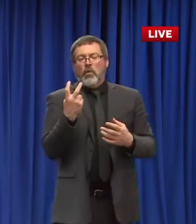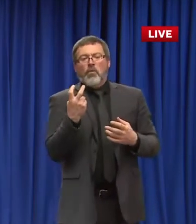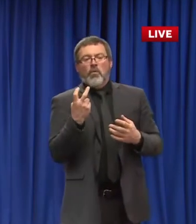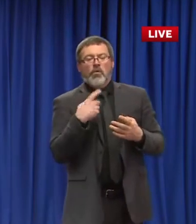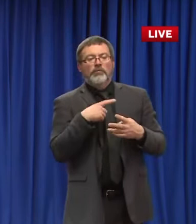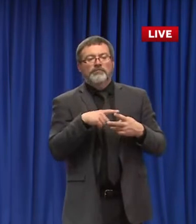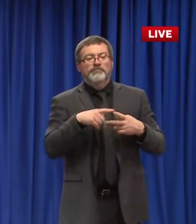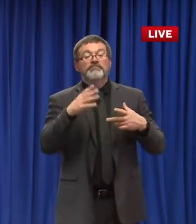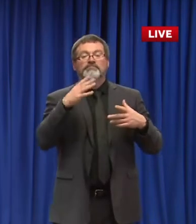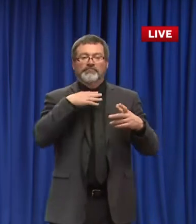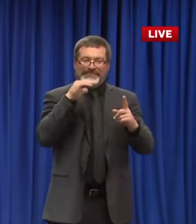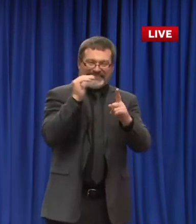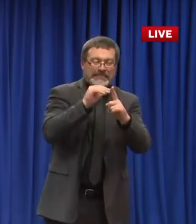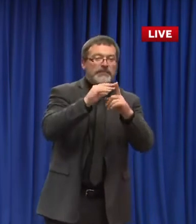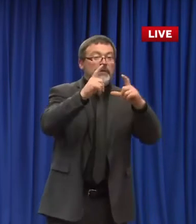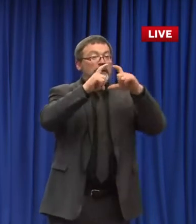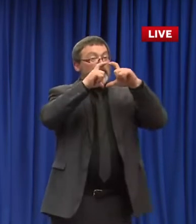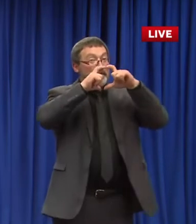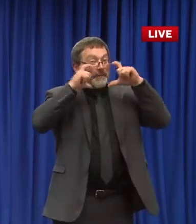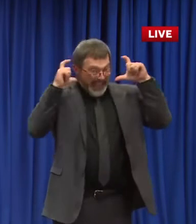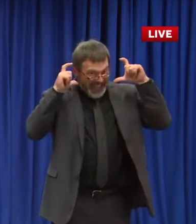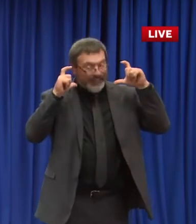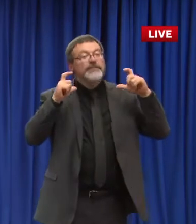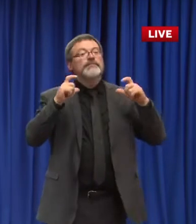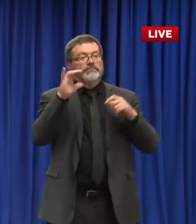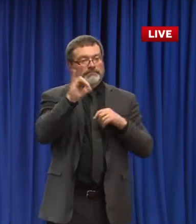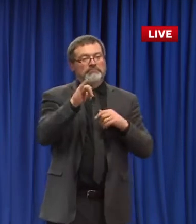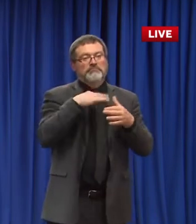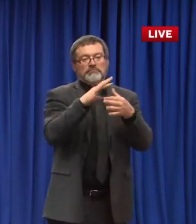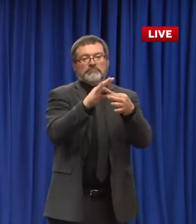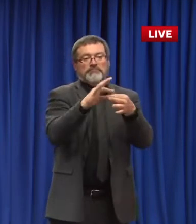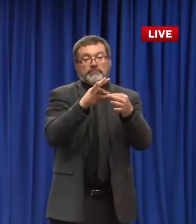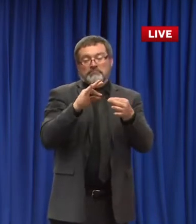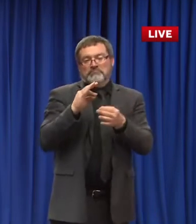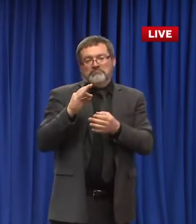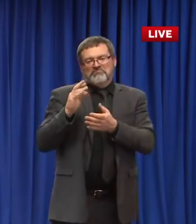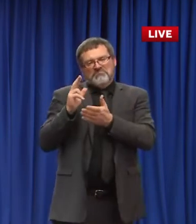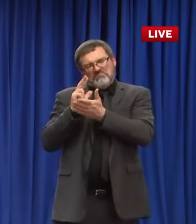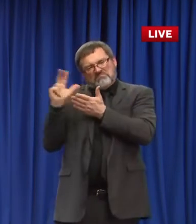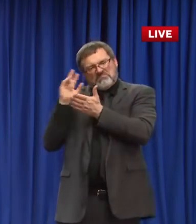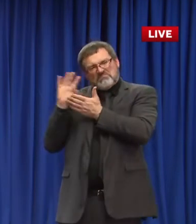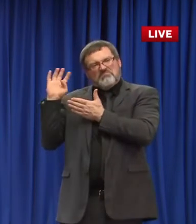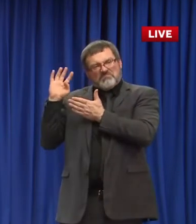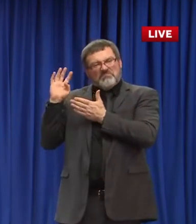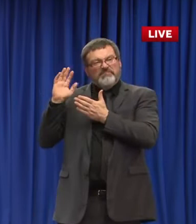FINALLY, IS THERE A COUPLE MORE? WE GOT A COUPLE MORE THINGS HERE MASK. WE WANT TO GIVE AN UPDATE ON MASKS.